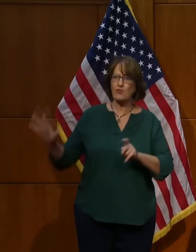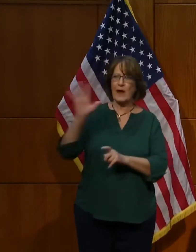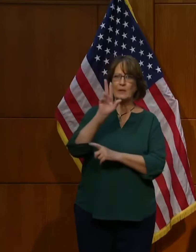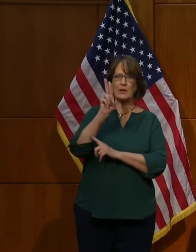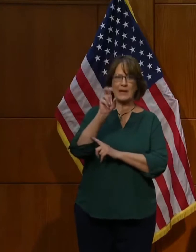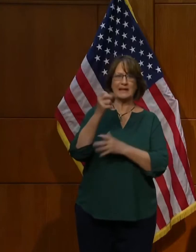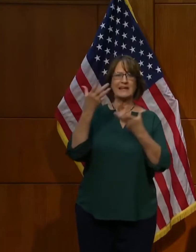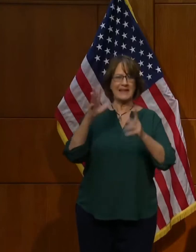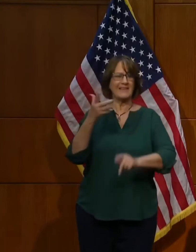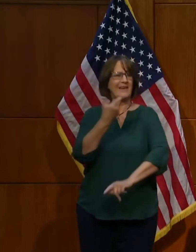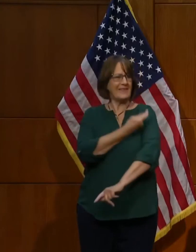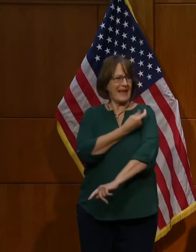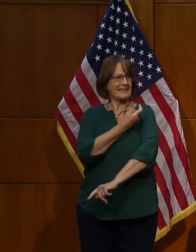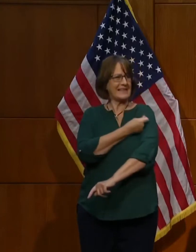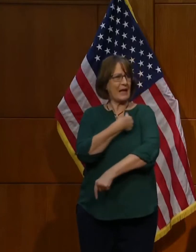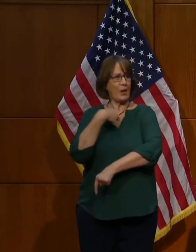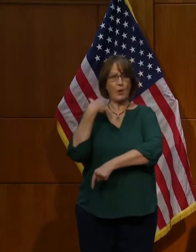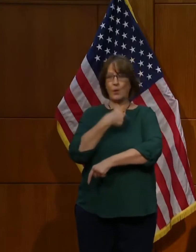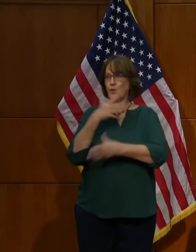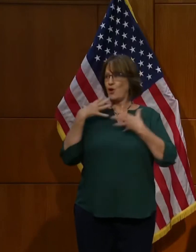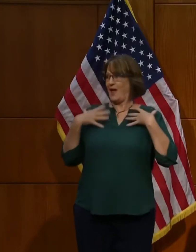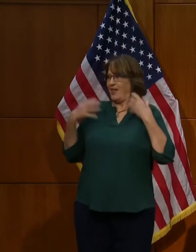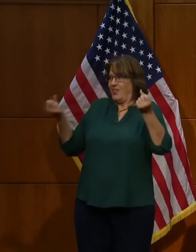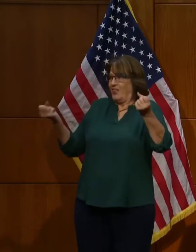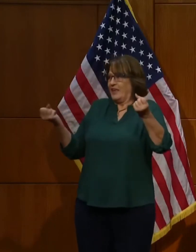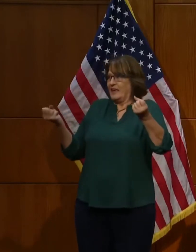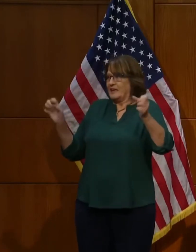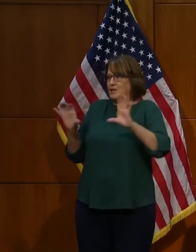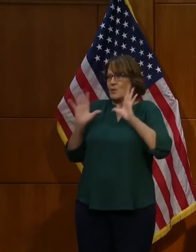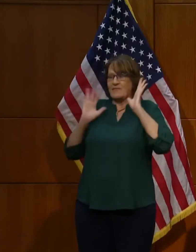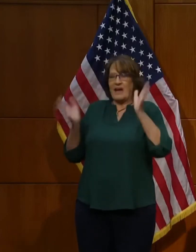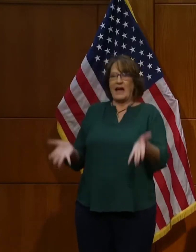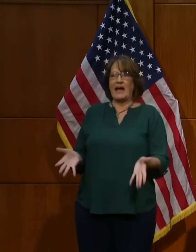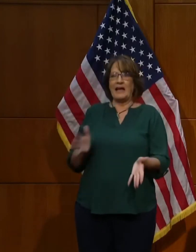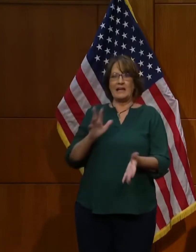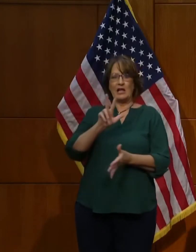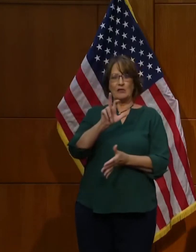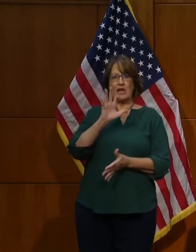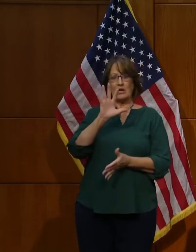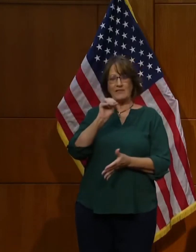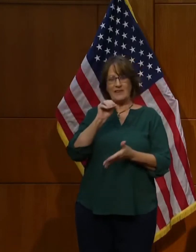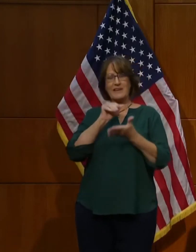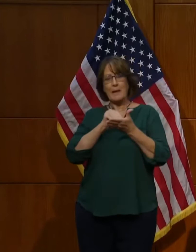vaccinated and we are fine. 350 million doses have been distributed